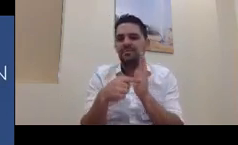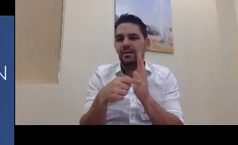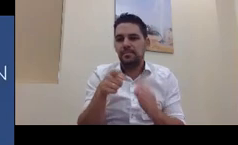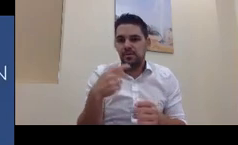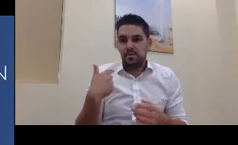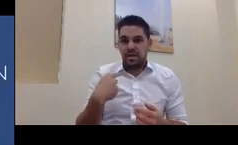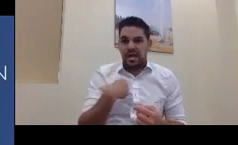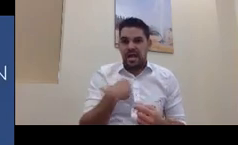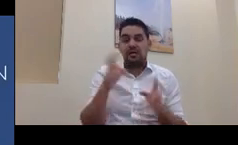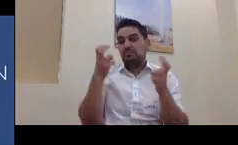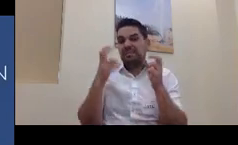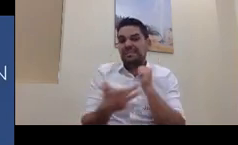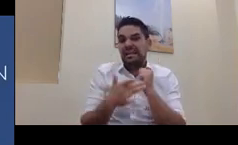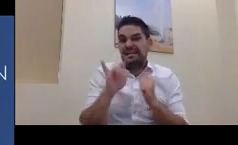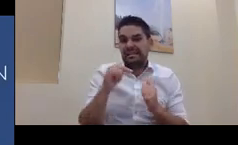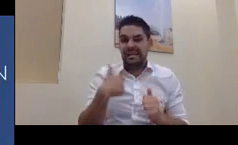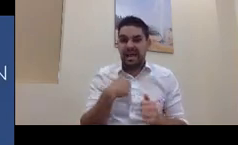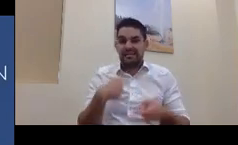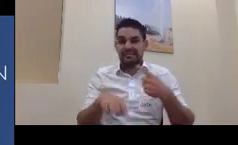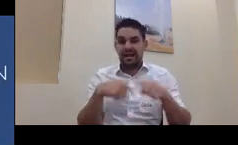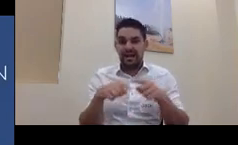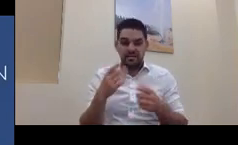So, that's just one brief example of technically